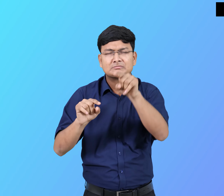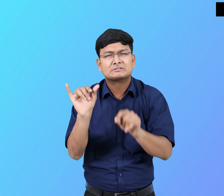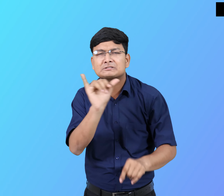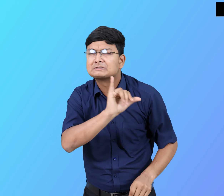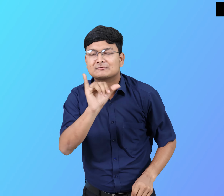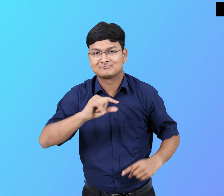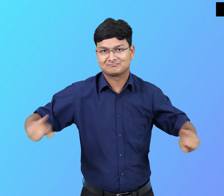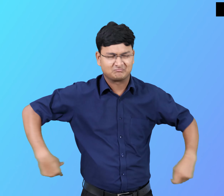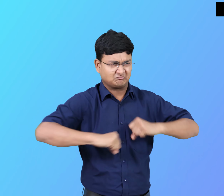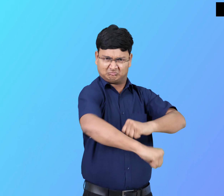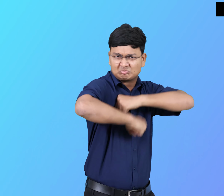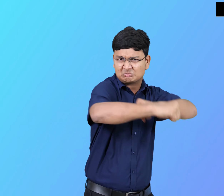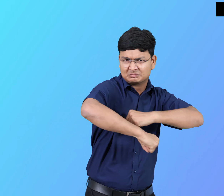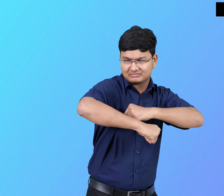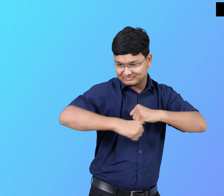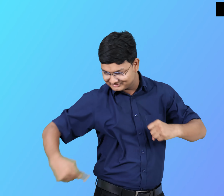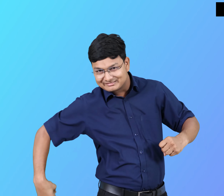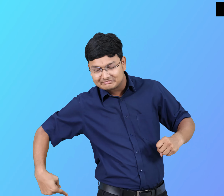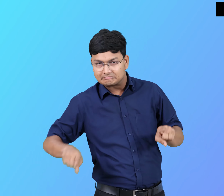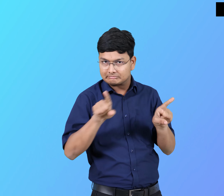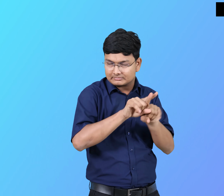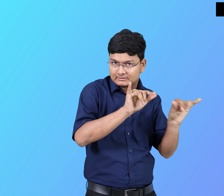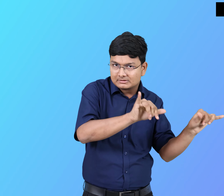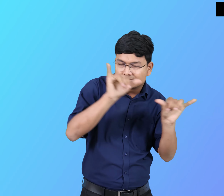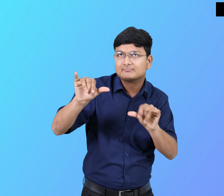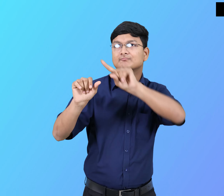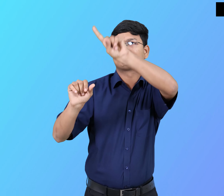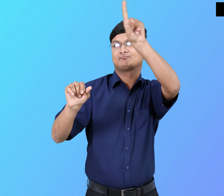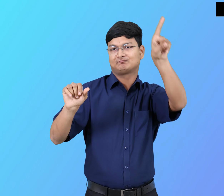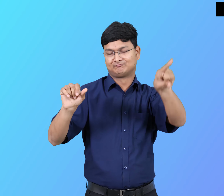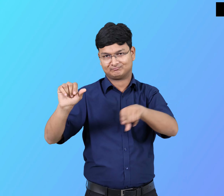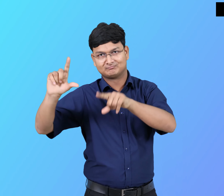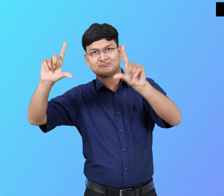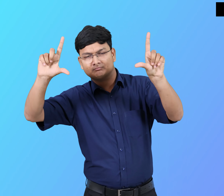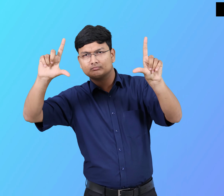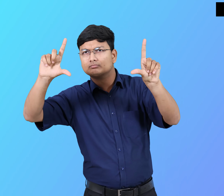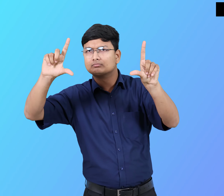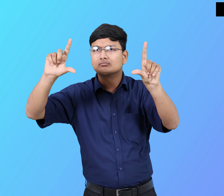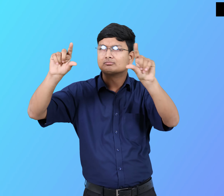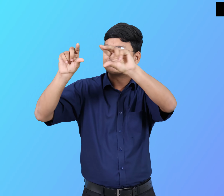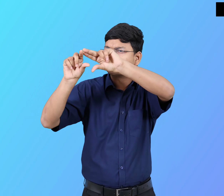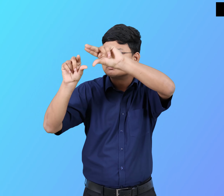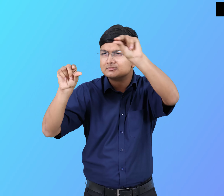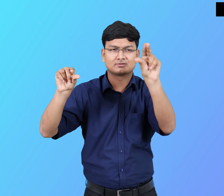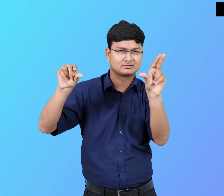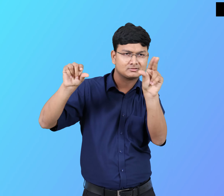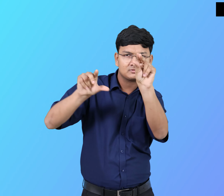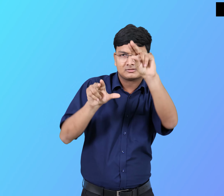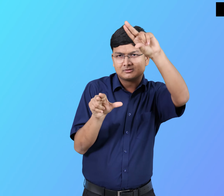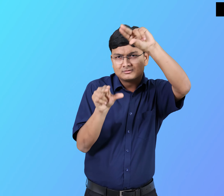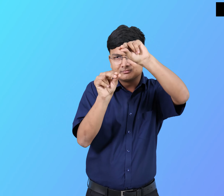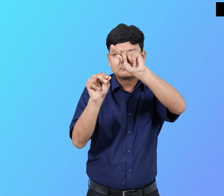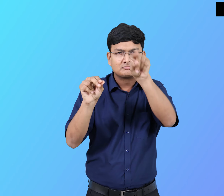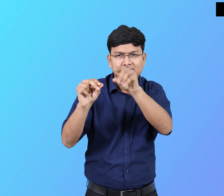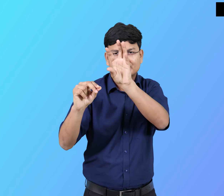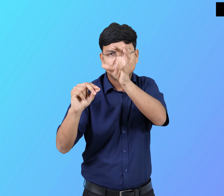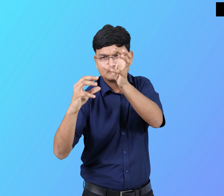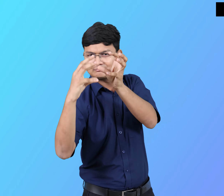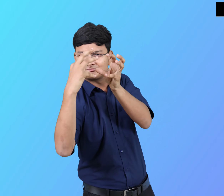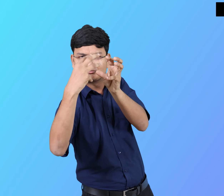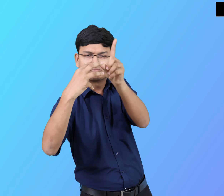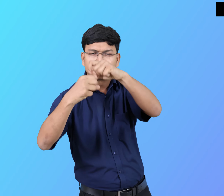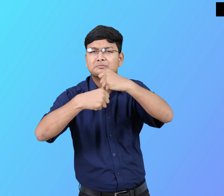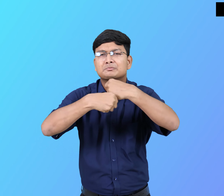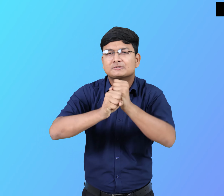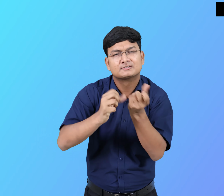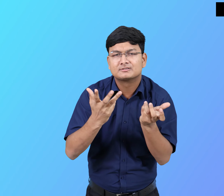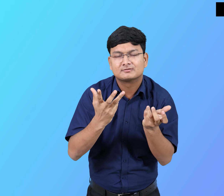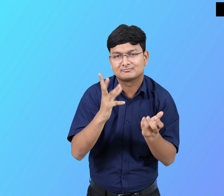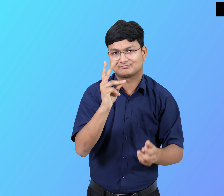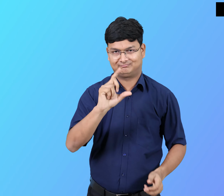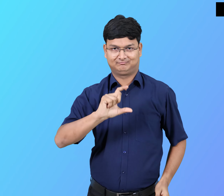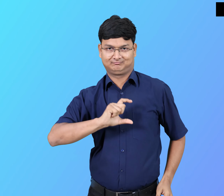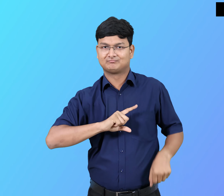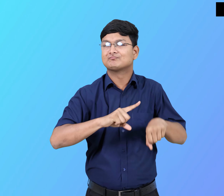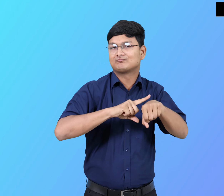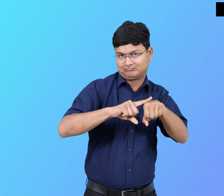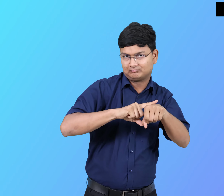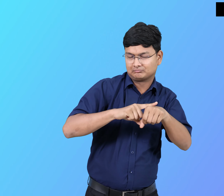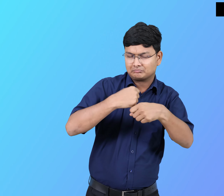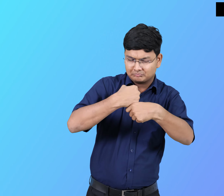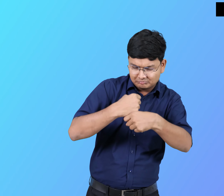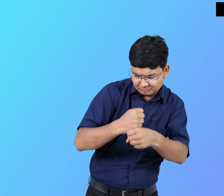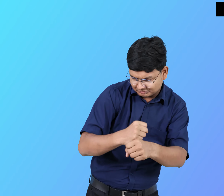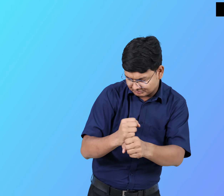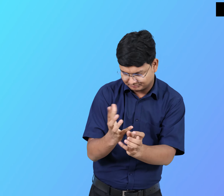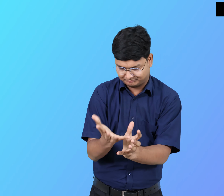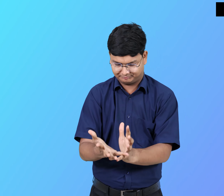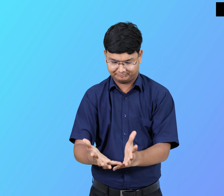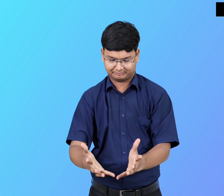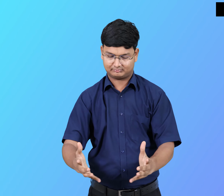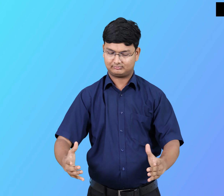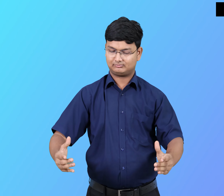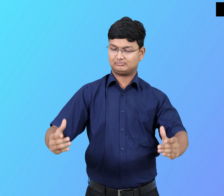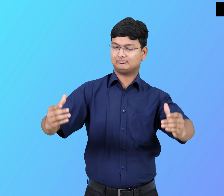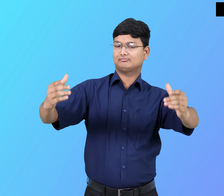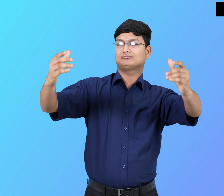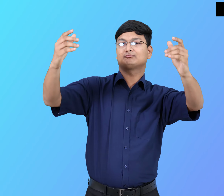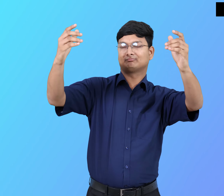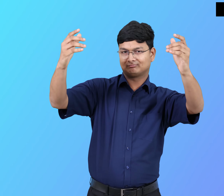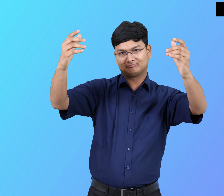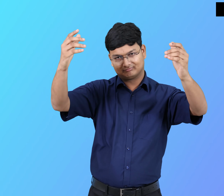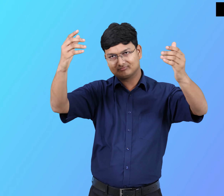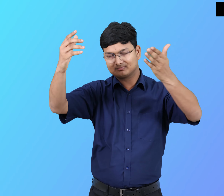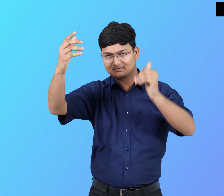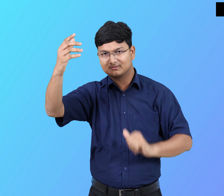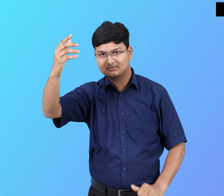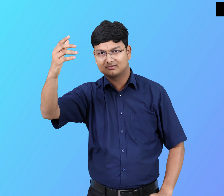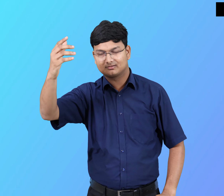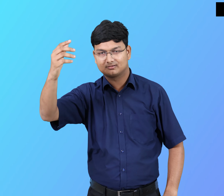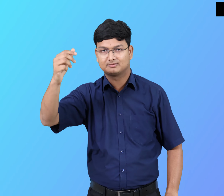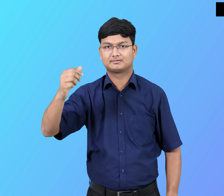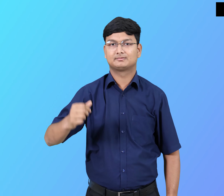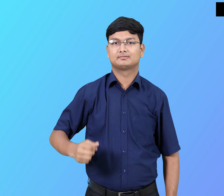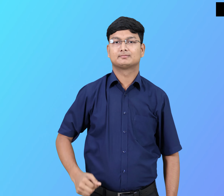The wheels were like the wheels on a chariot. Everything on the wheels— the axles, the rims, the spokes and the hubs were made from bronze.